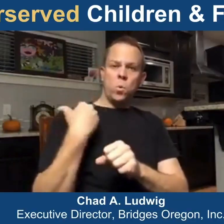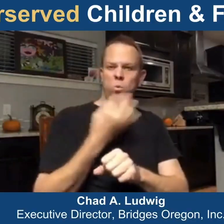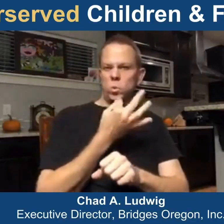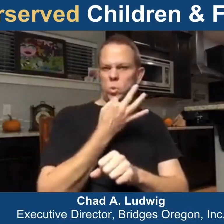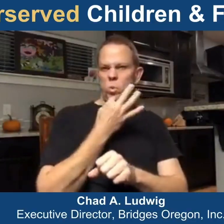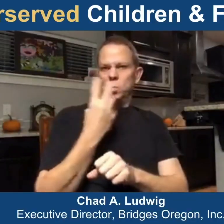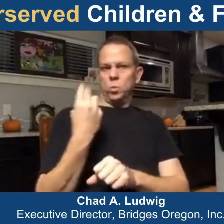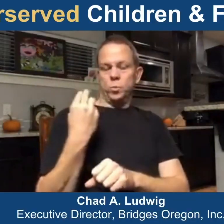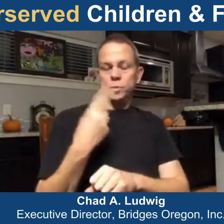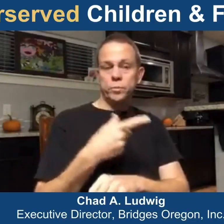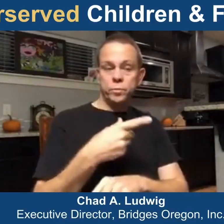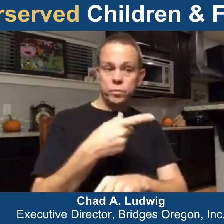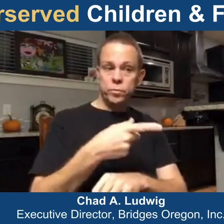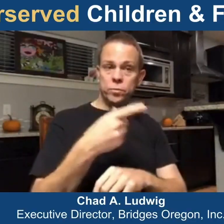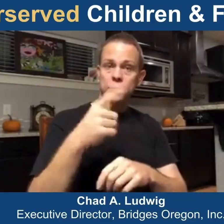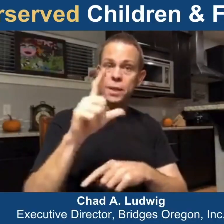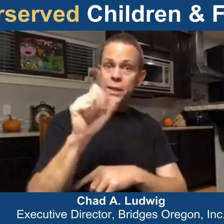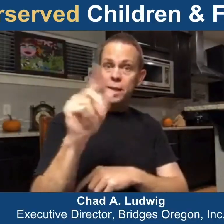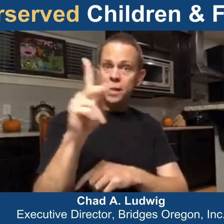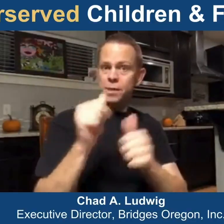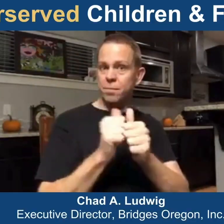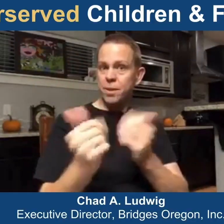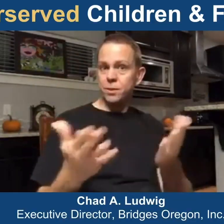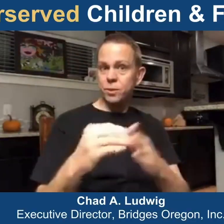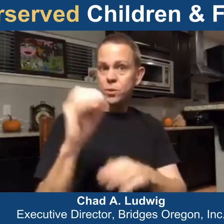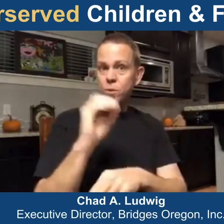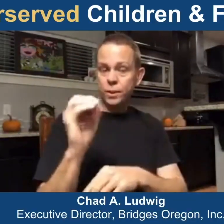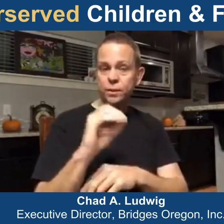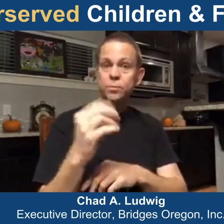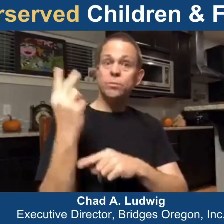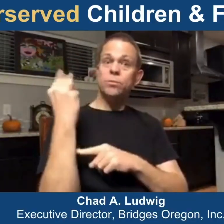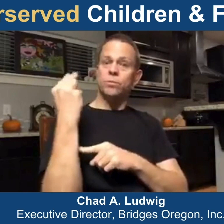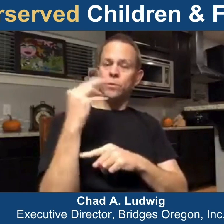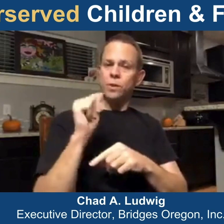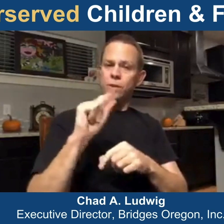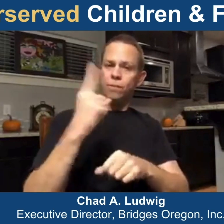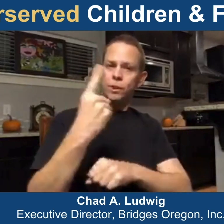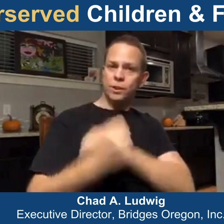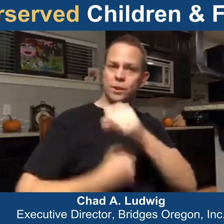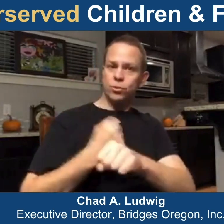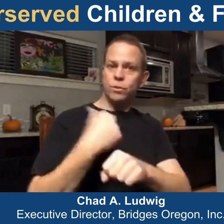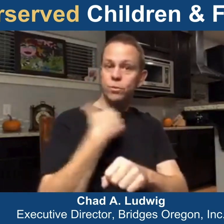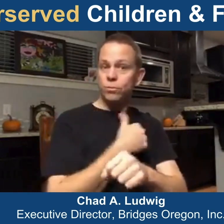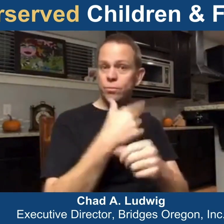Almost two years ago, when Lead-K here in Oregon was passed, about two years ago.